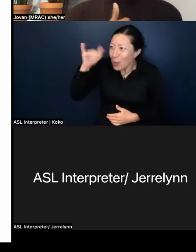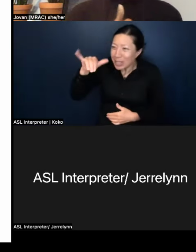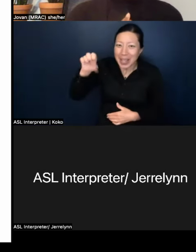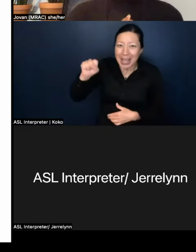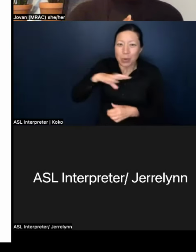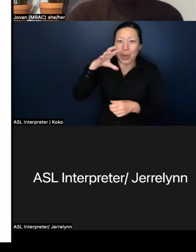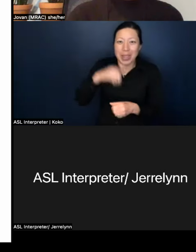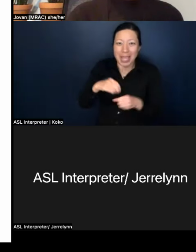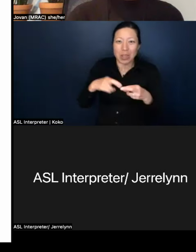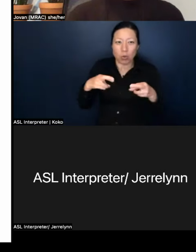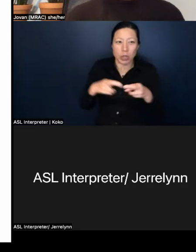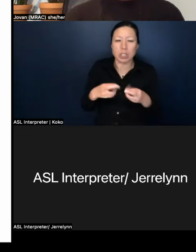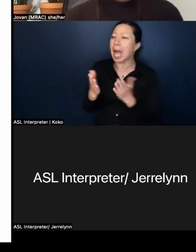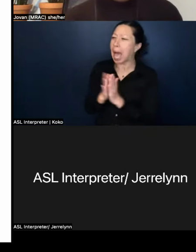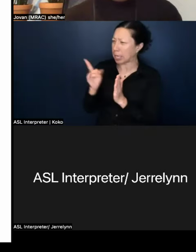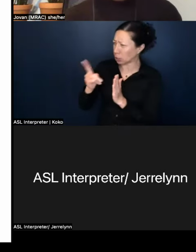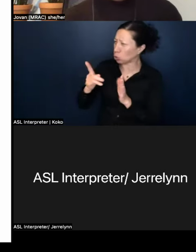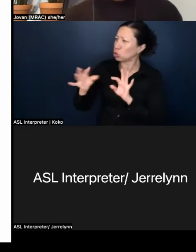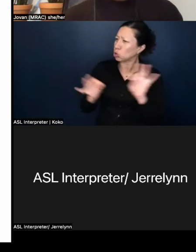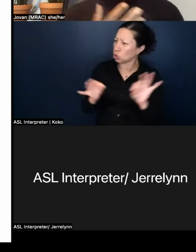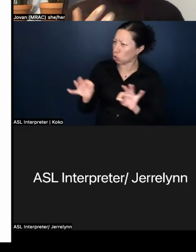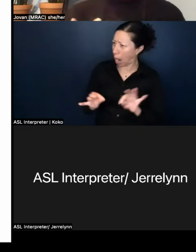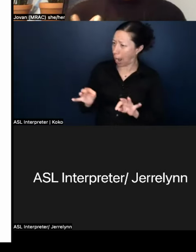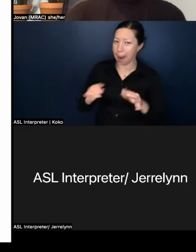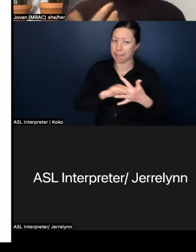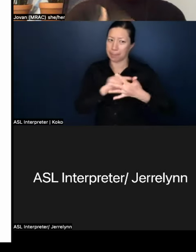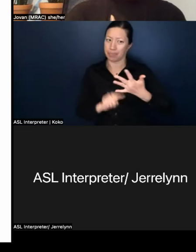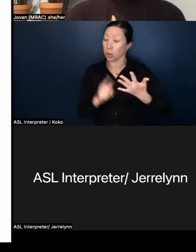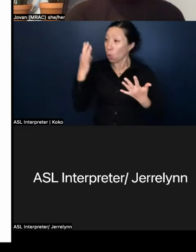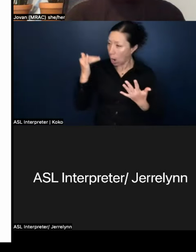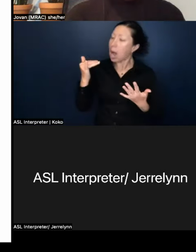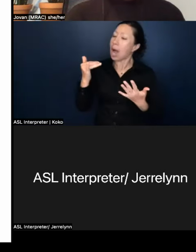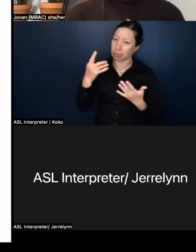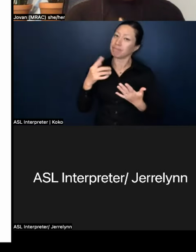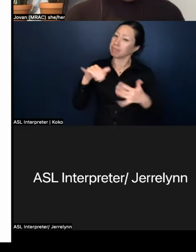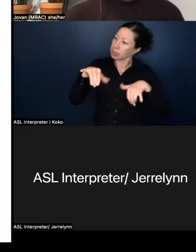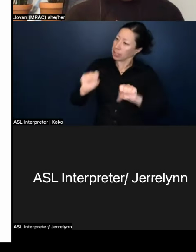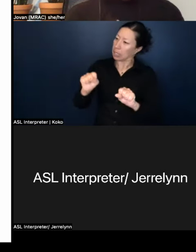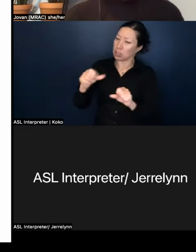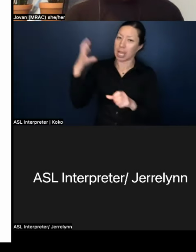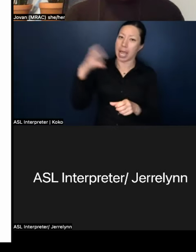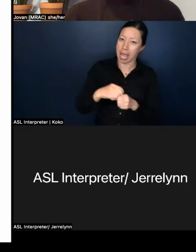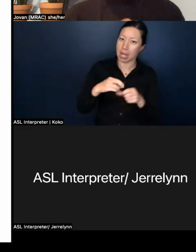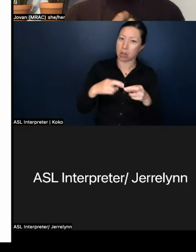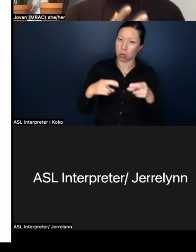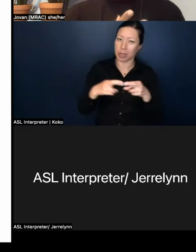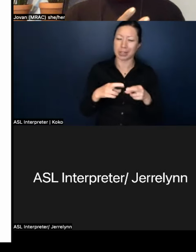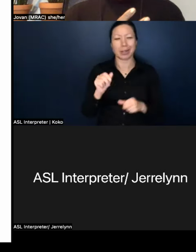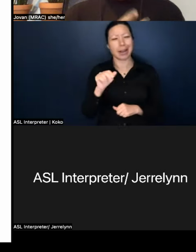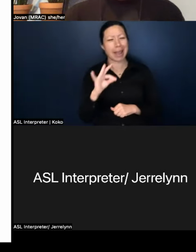we are certain that you're an artist in the region. If we get responses that are vague, confusing,